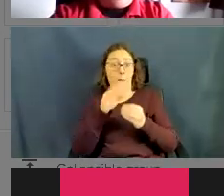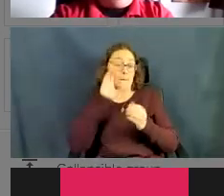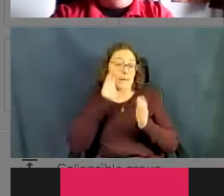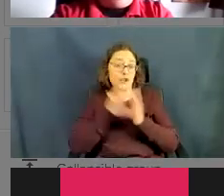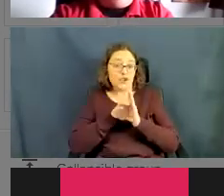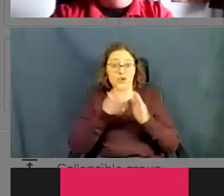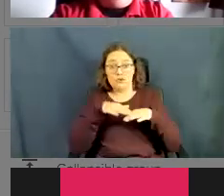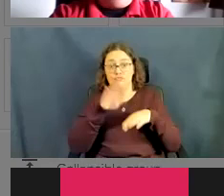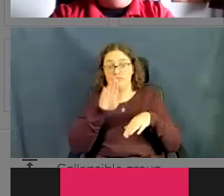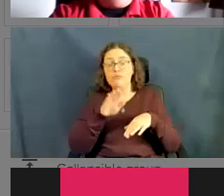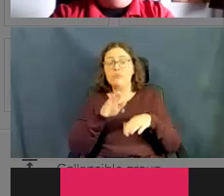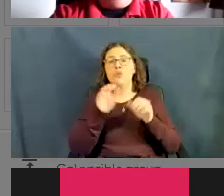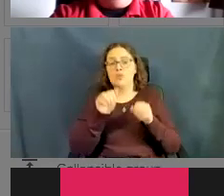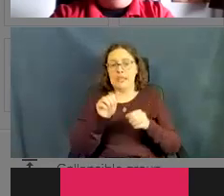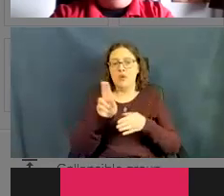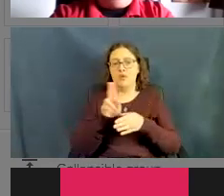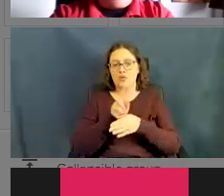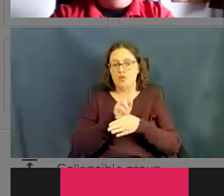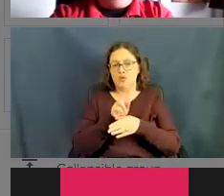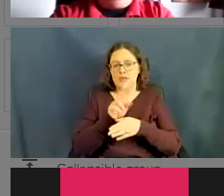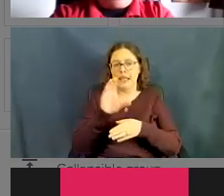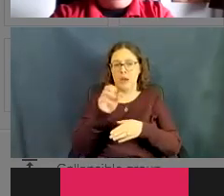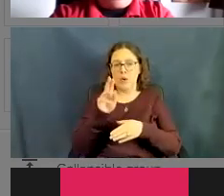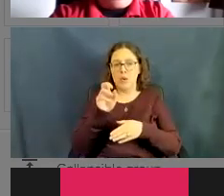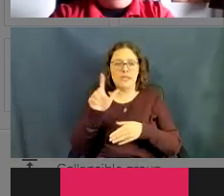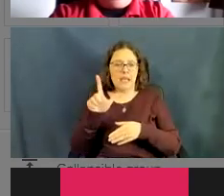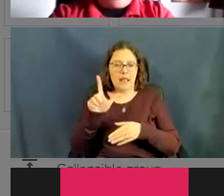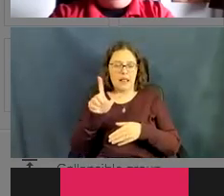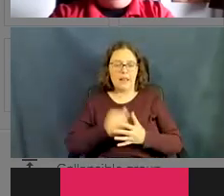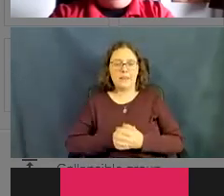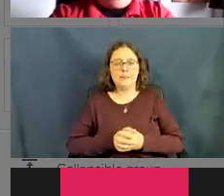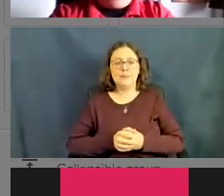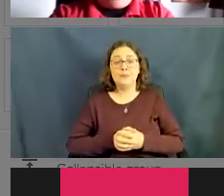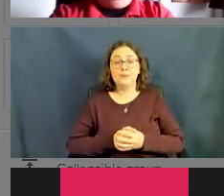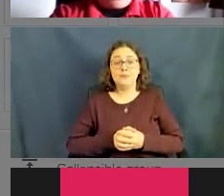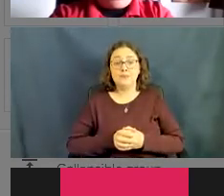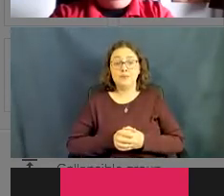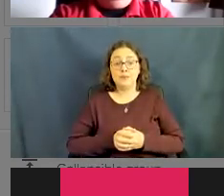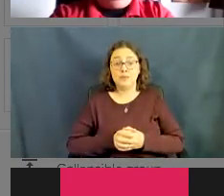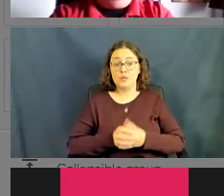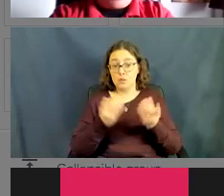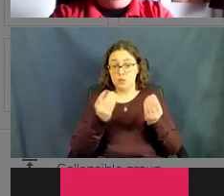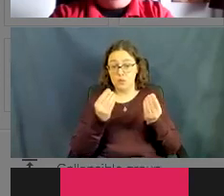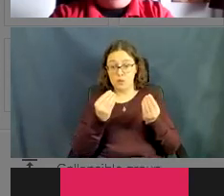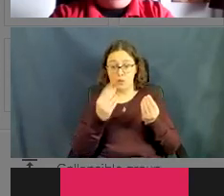And slide six will be employability skills. Sandy can you go back up to the first one?